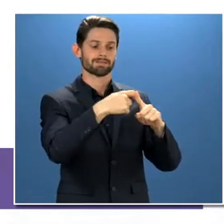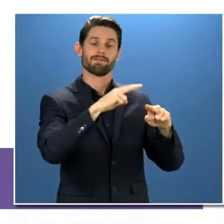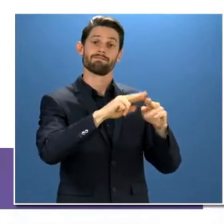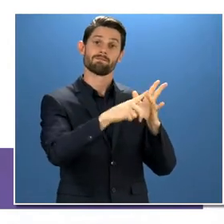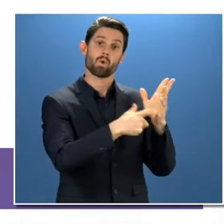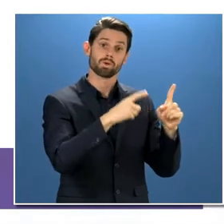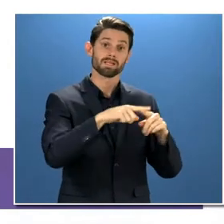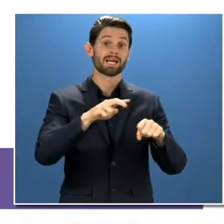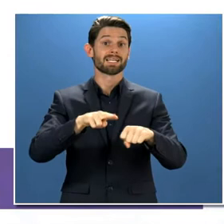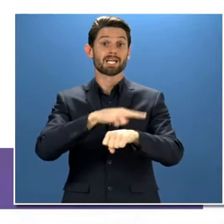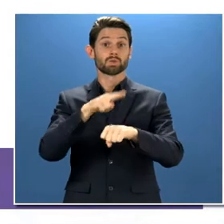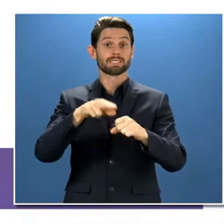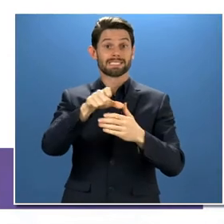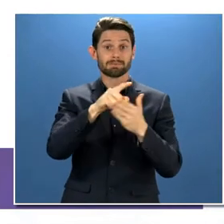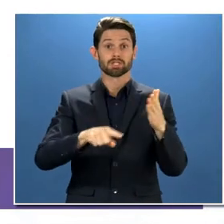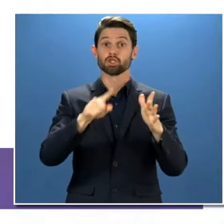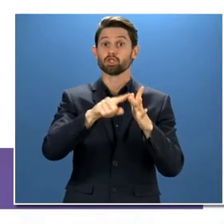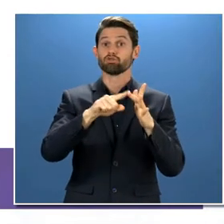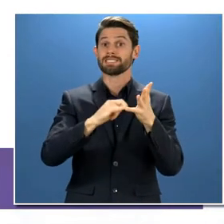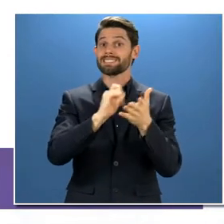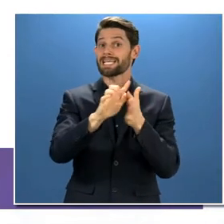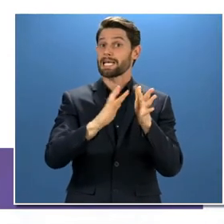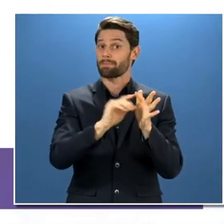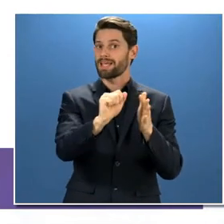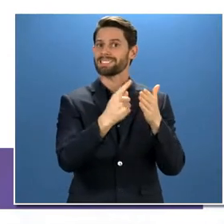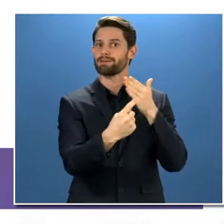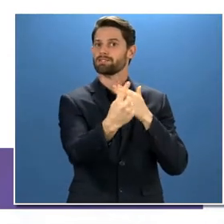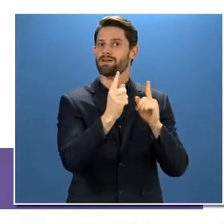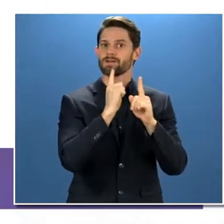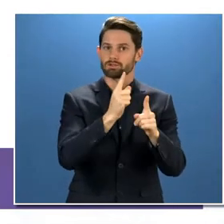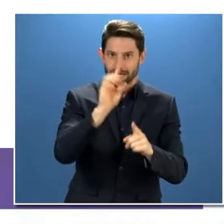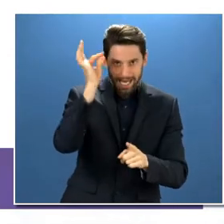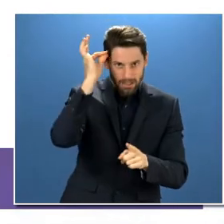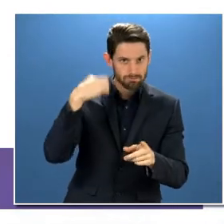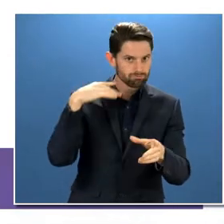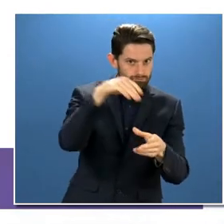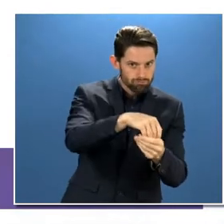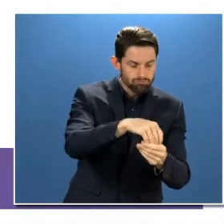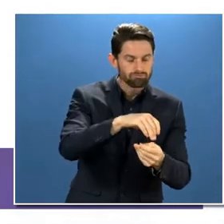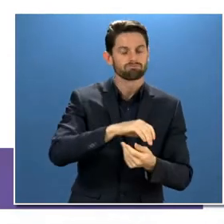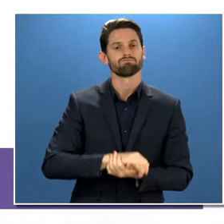National Disability Insurance Scheme Independent Advisory Council, I also sit